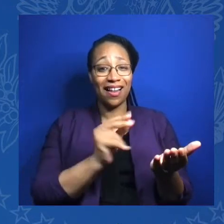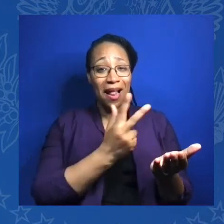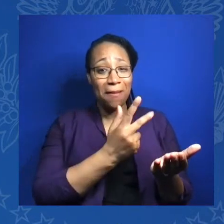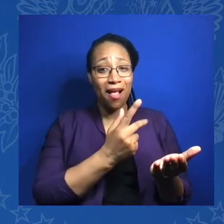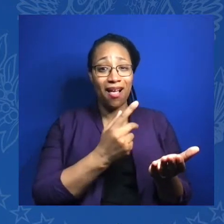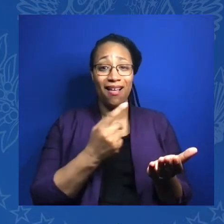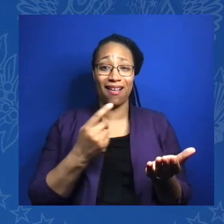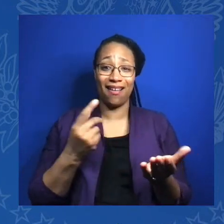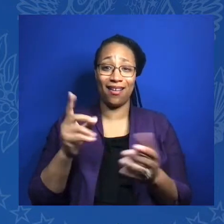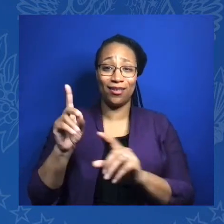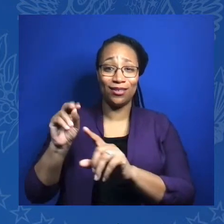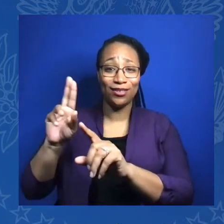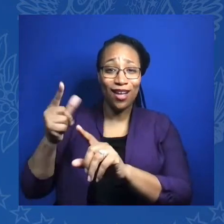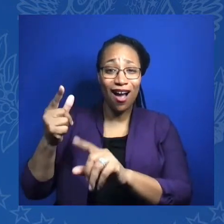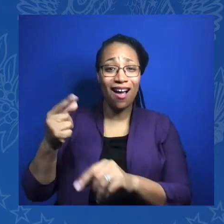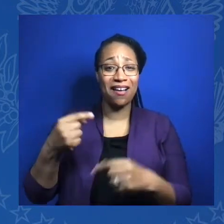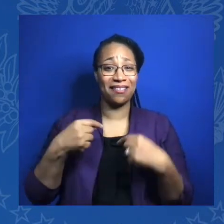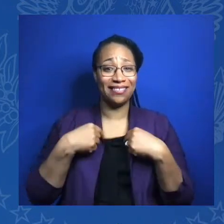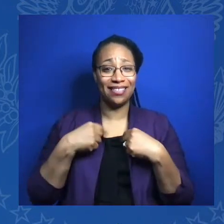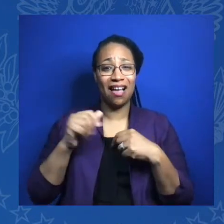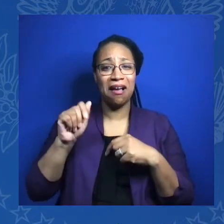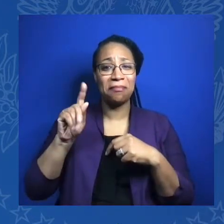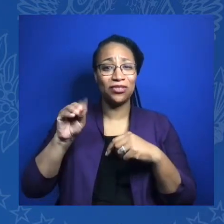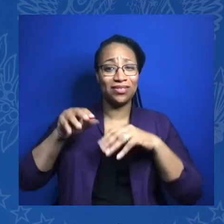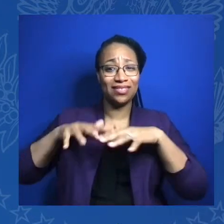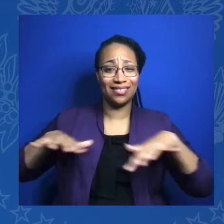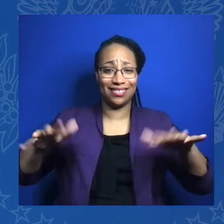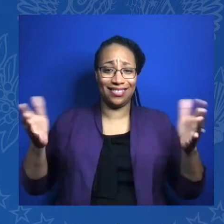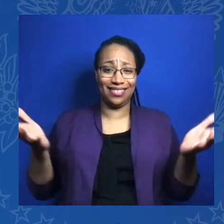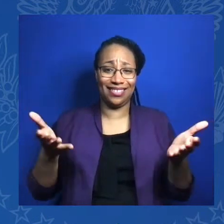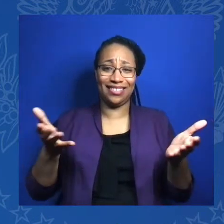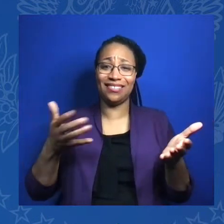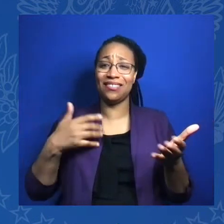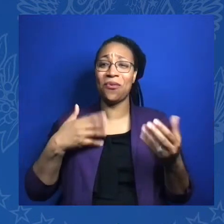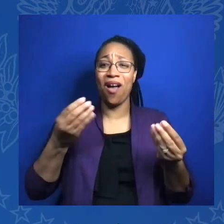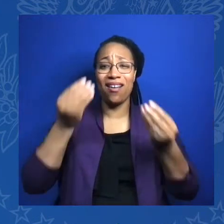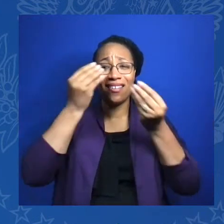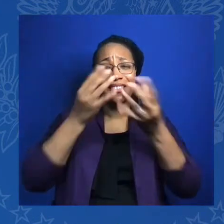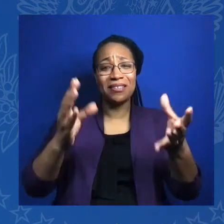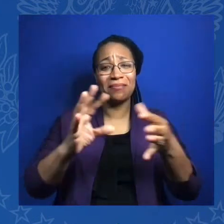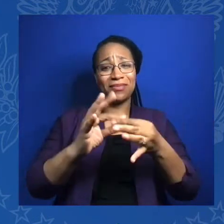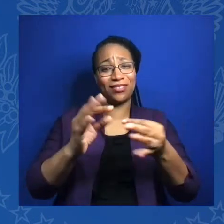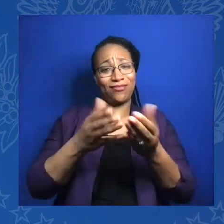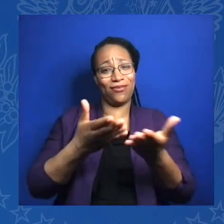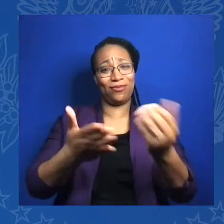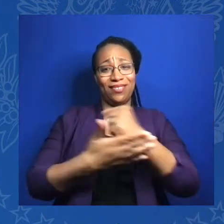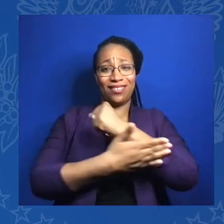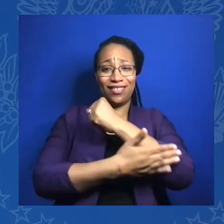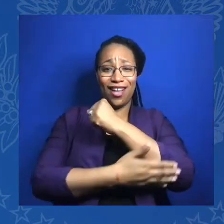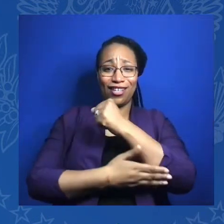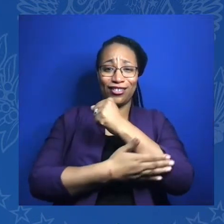and, quite frankly, to the world: The free press is a pillar -- maybe the pillar --